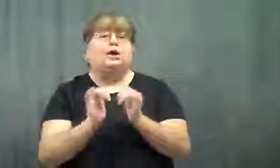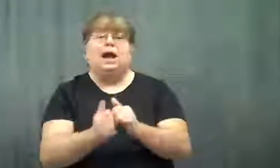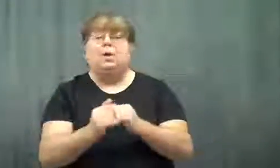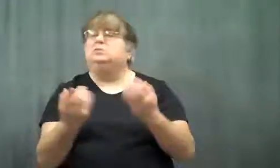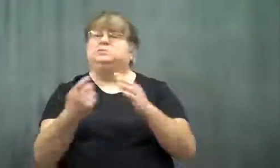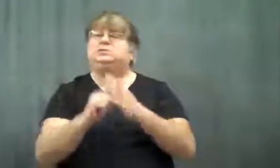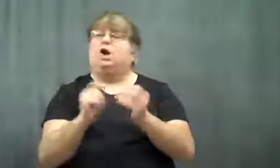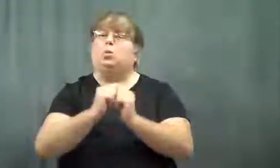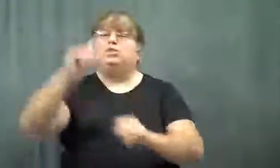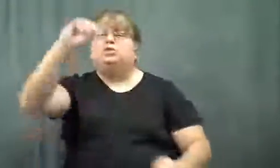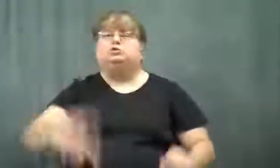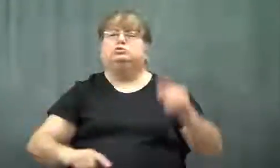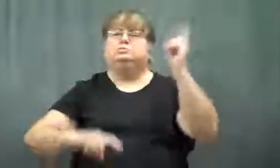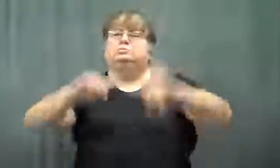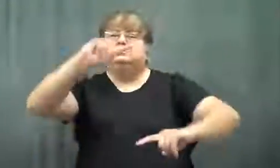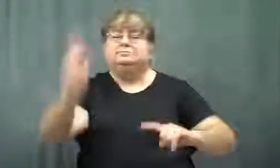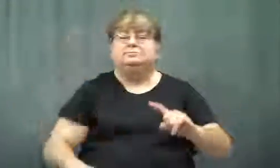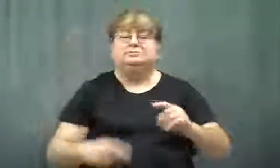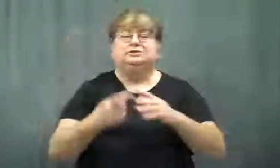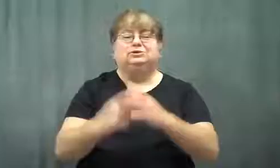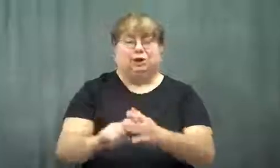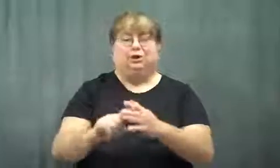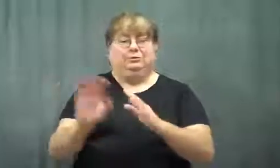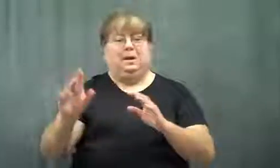They start with a thunderstorm